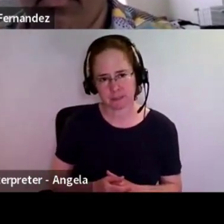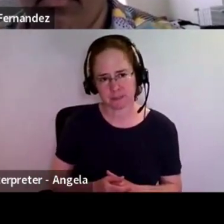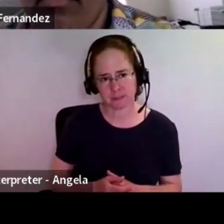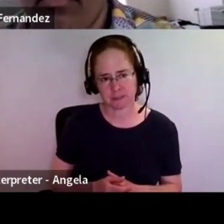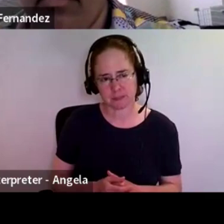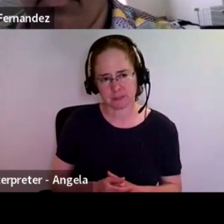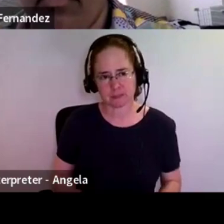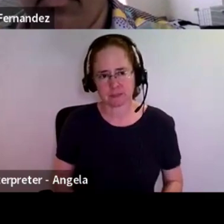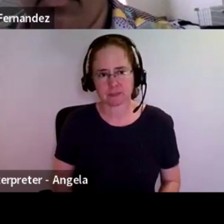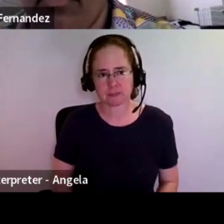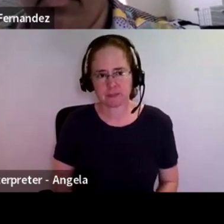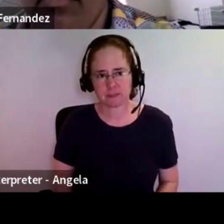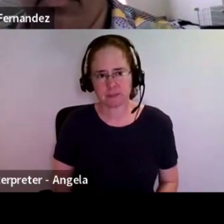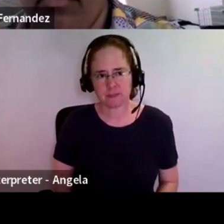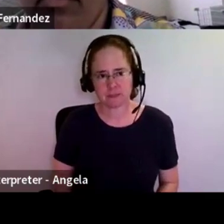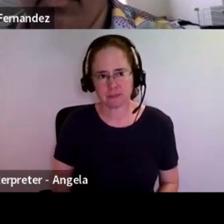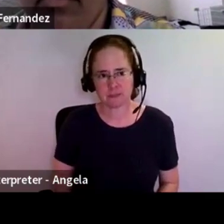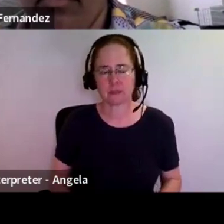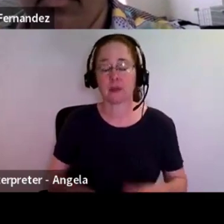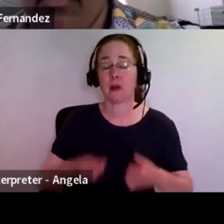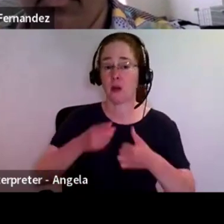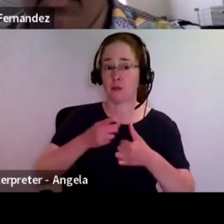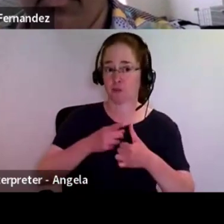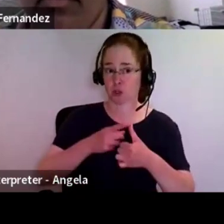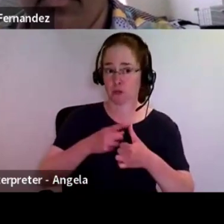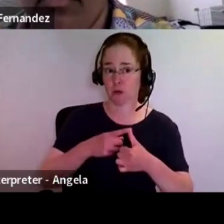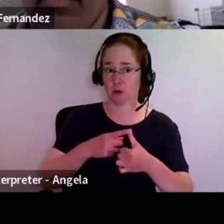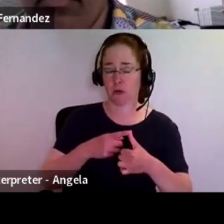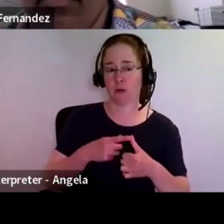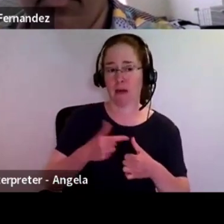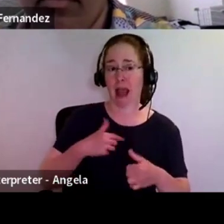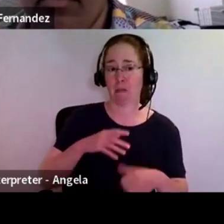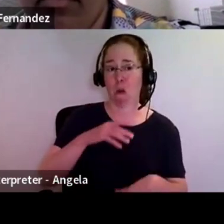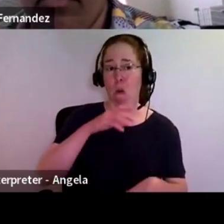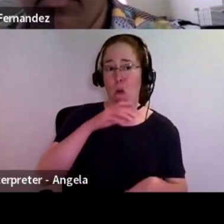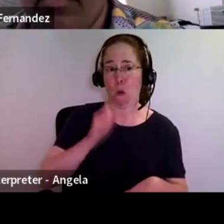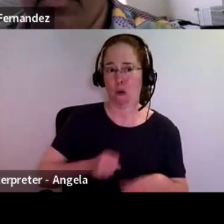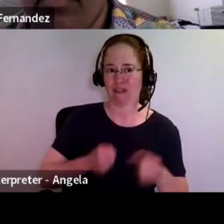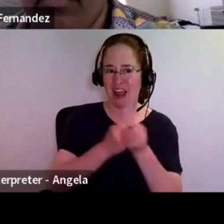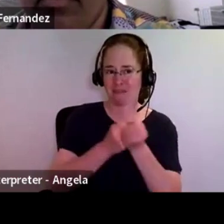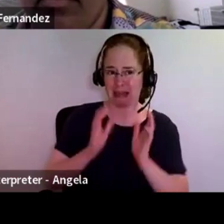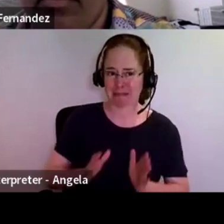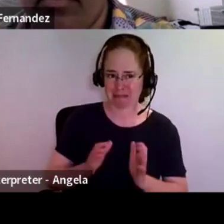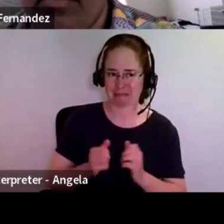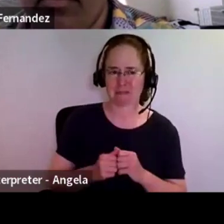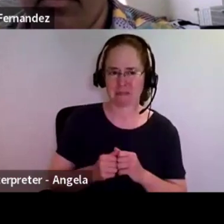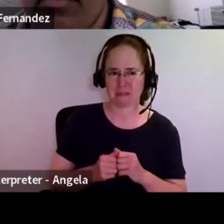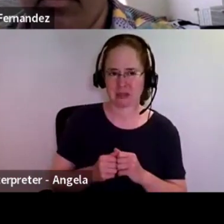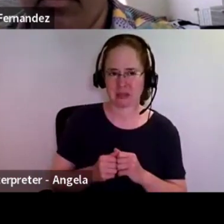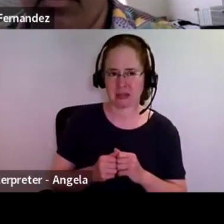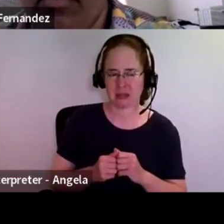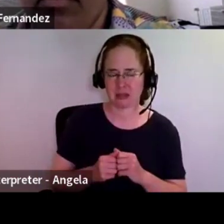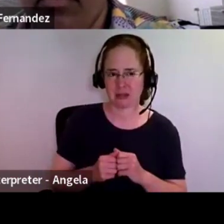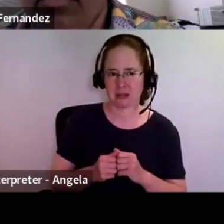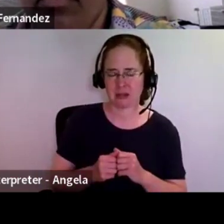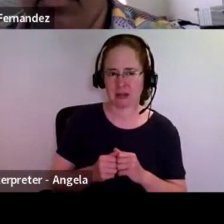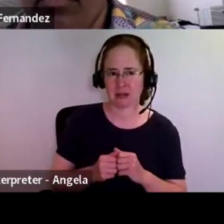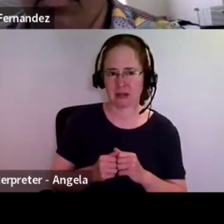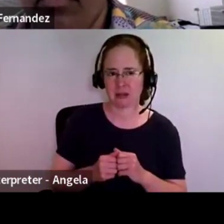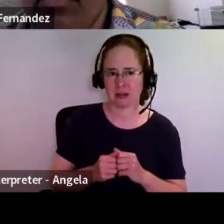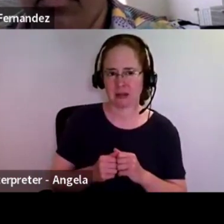Santa Perez: first of all, I'm an old advocate. I haven't had a